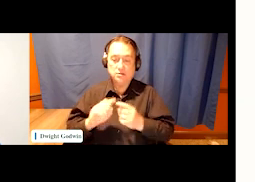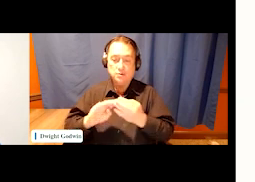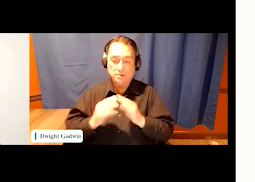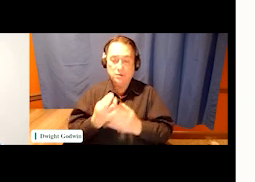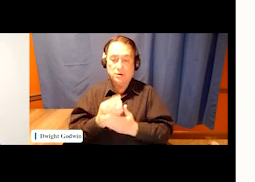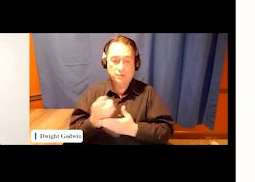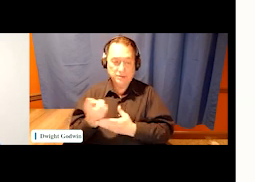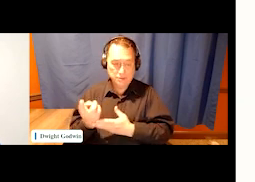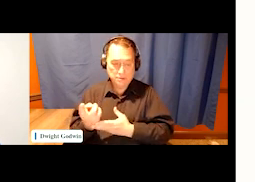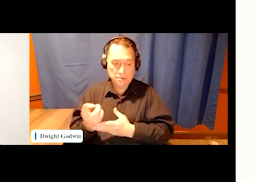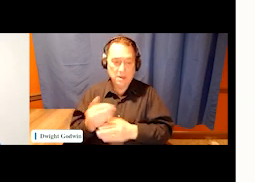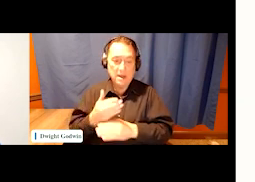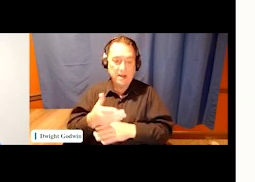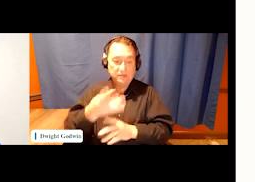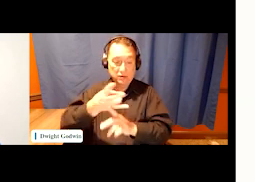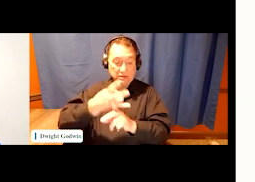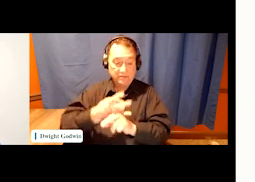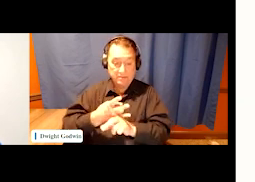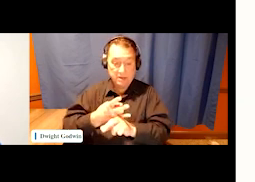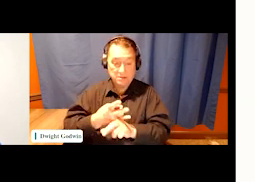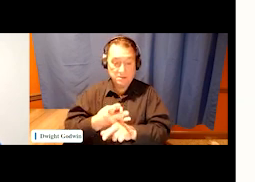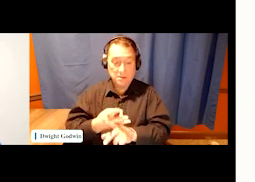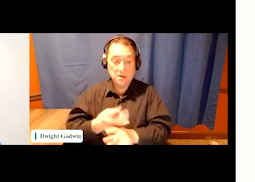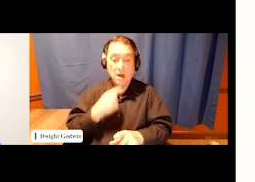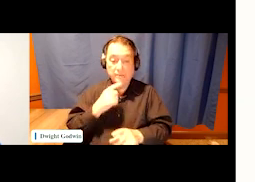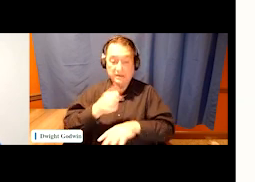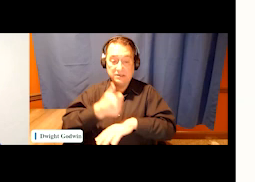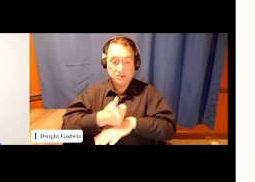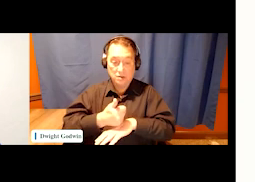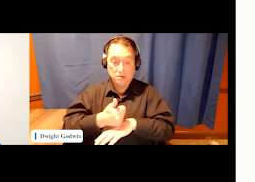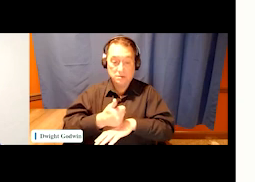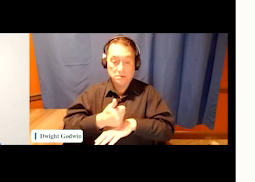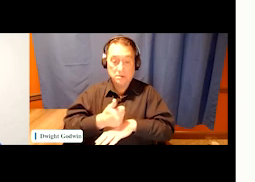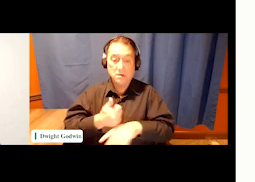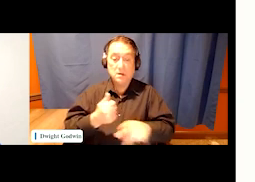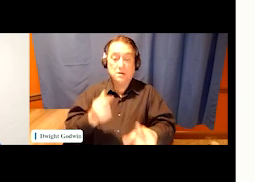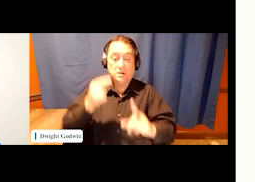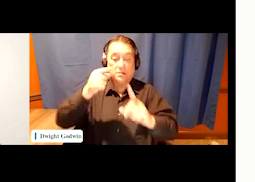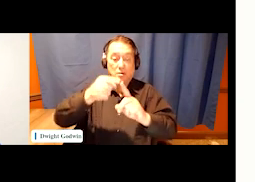After seven months of being launched, our overall goal is to have all of our peers